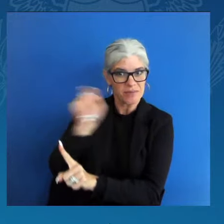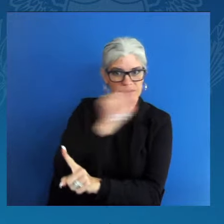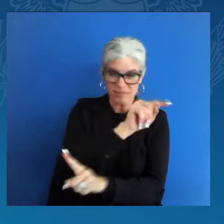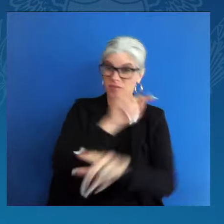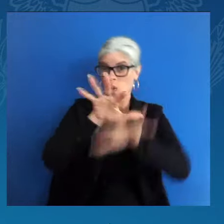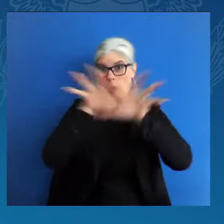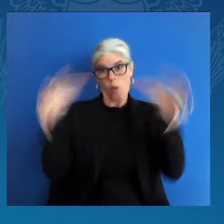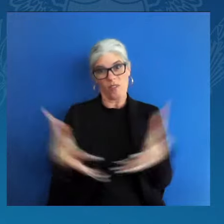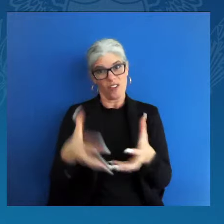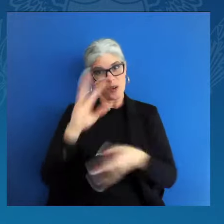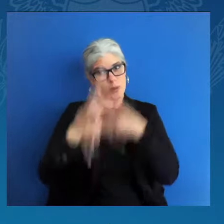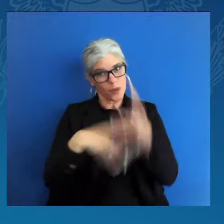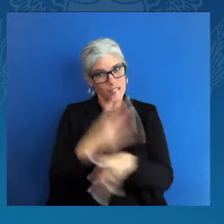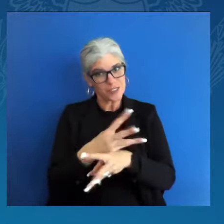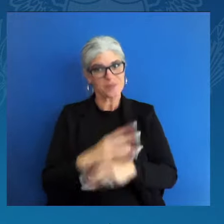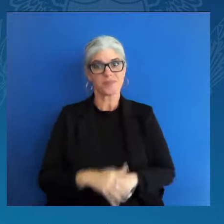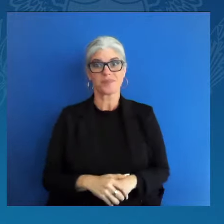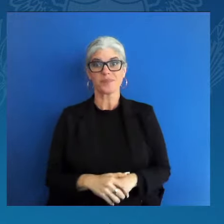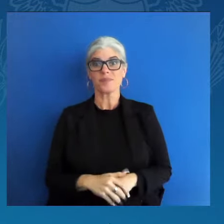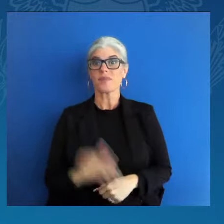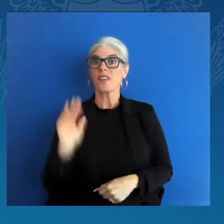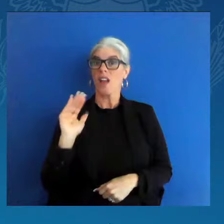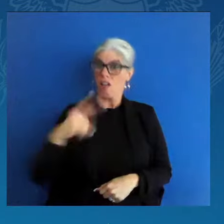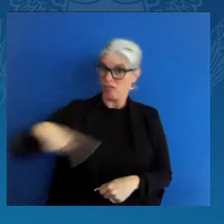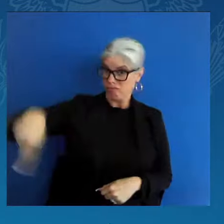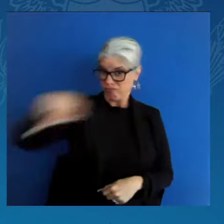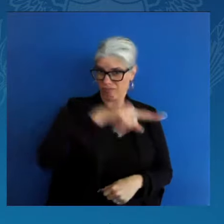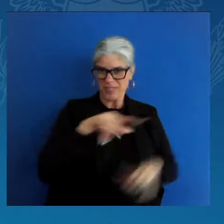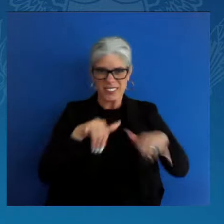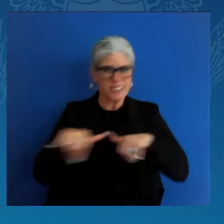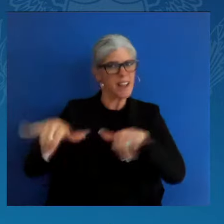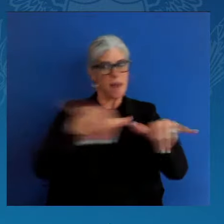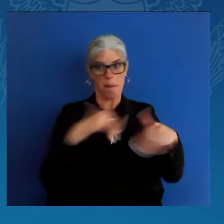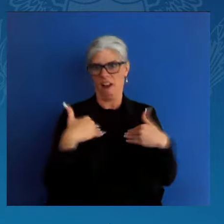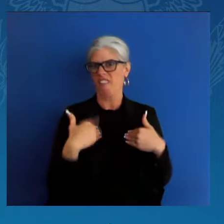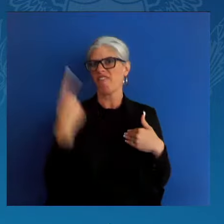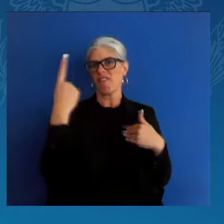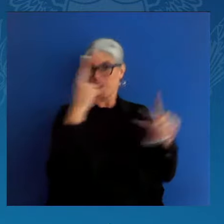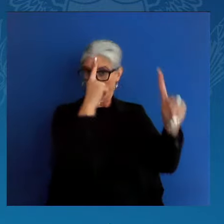Here today are representatives from 33 nations, longstanding